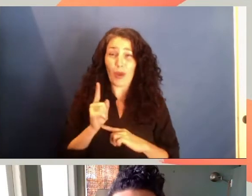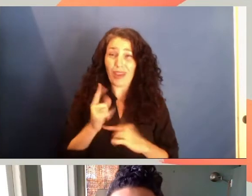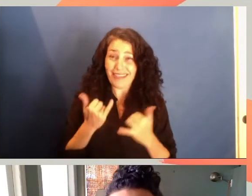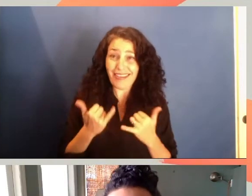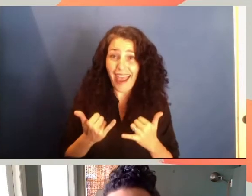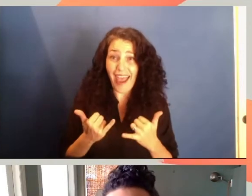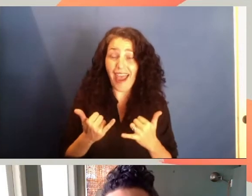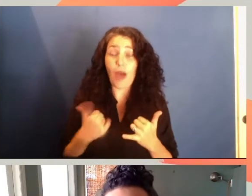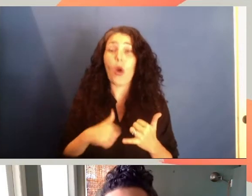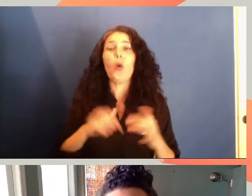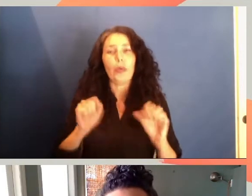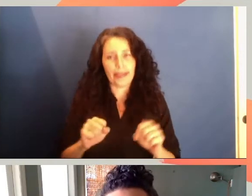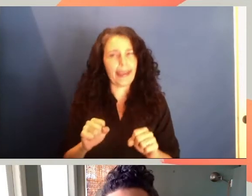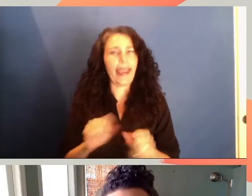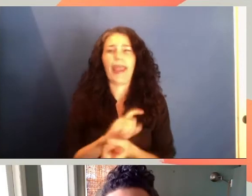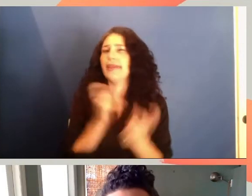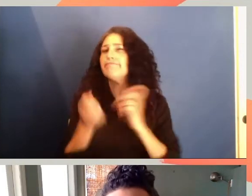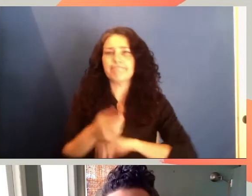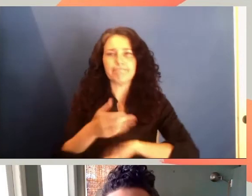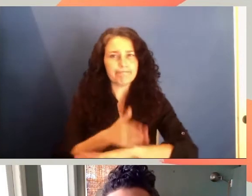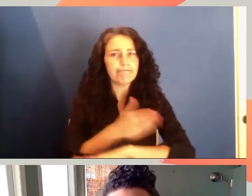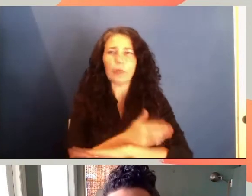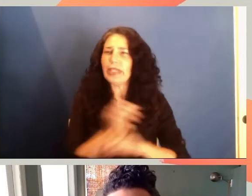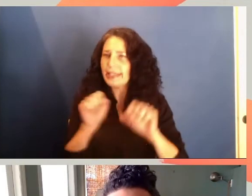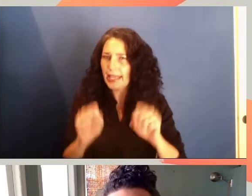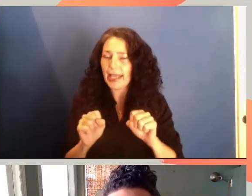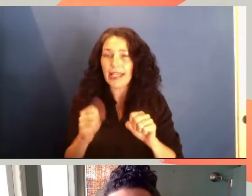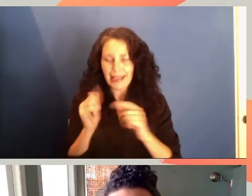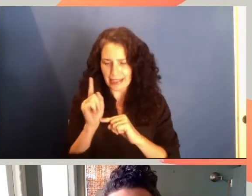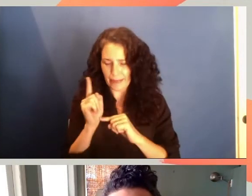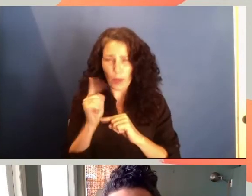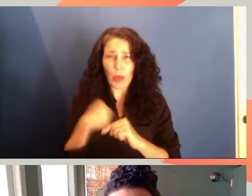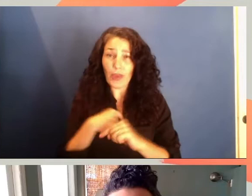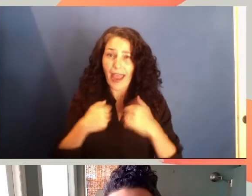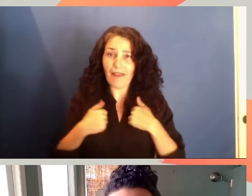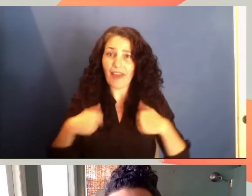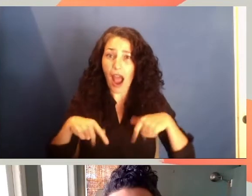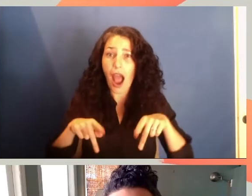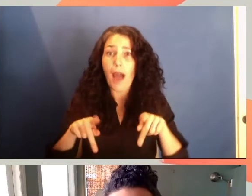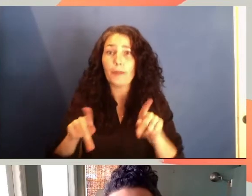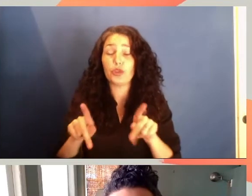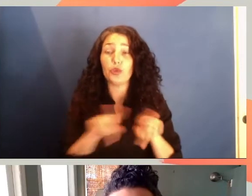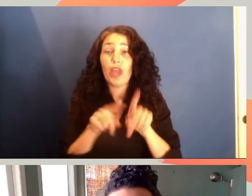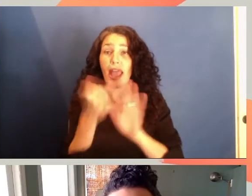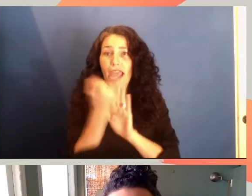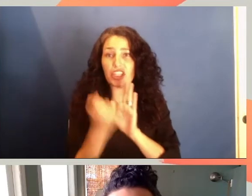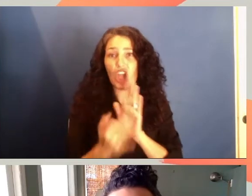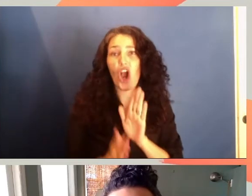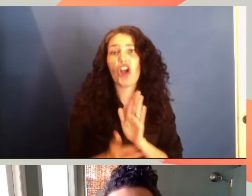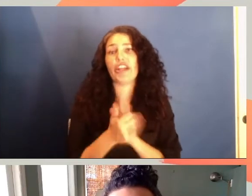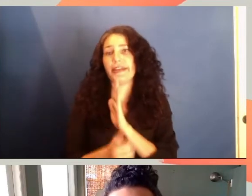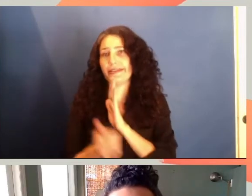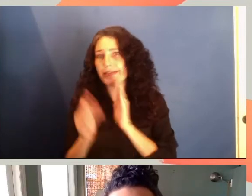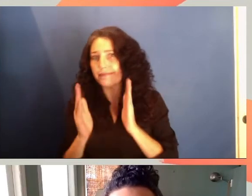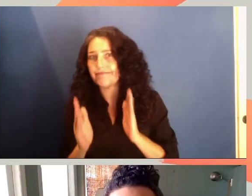we can make change, in this moment right now, we have an opportunity as artists to create a world a new